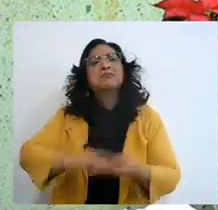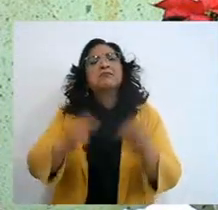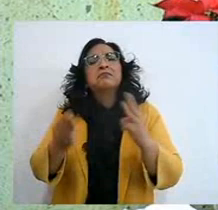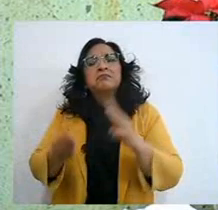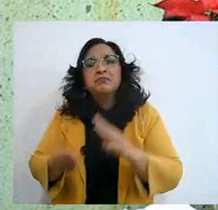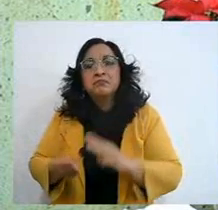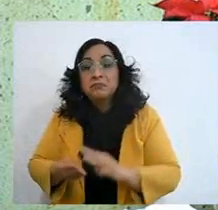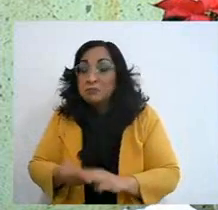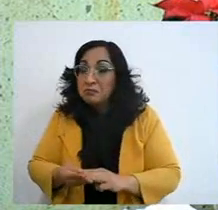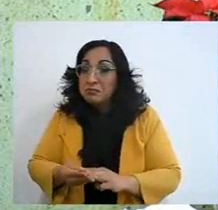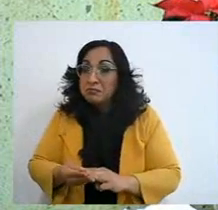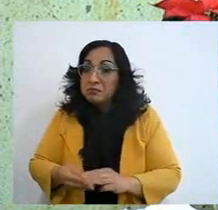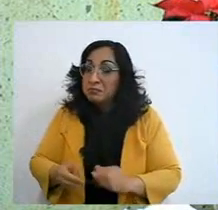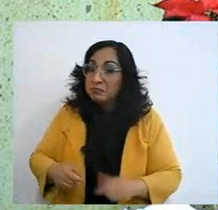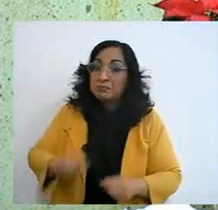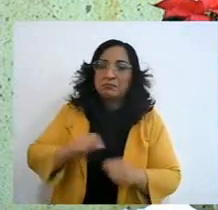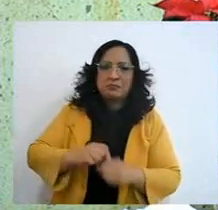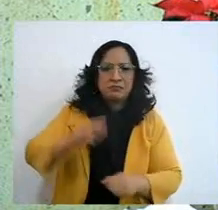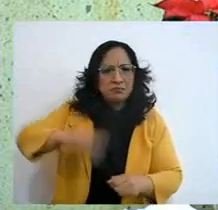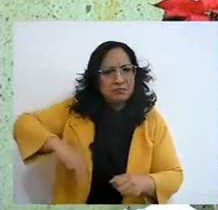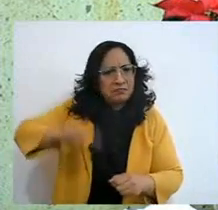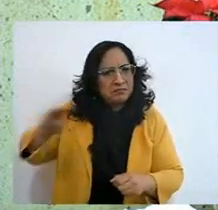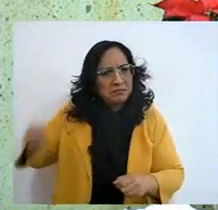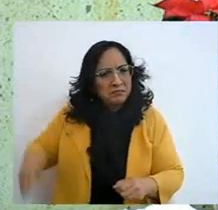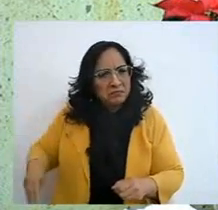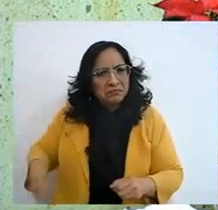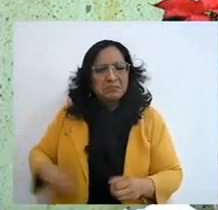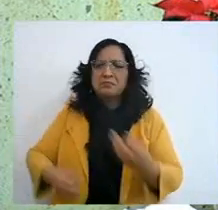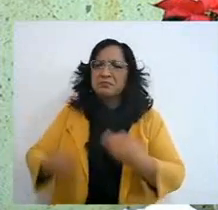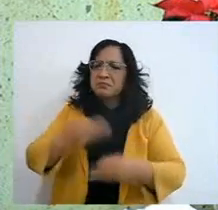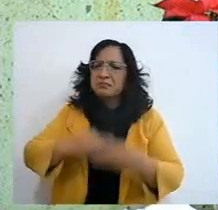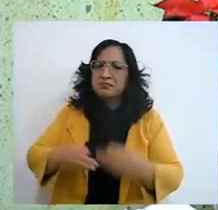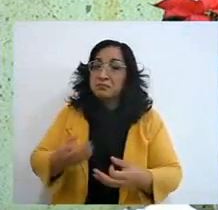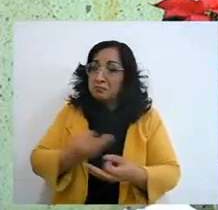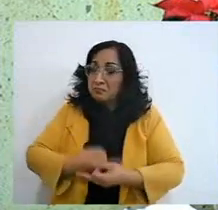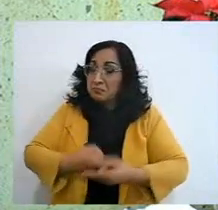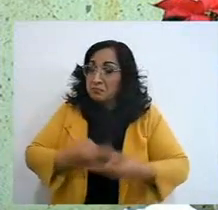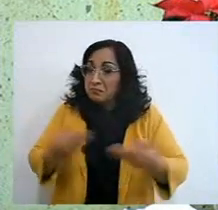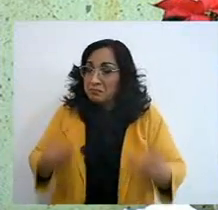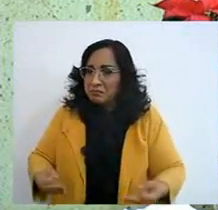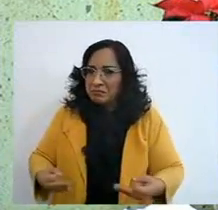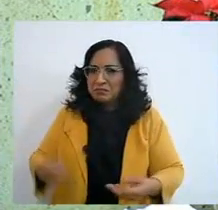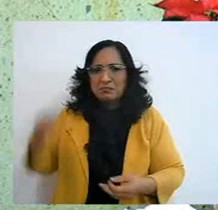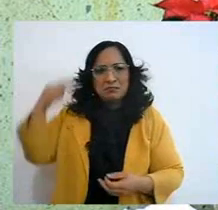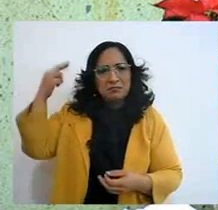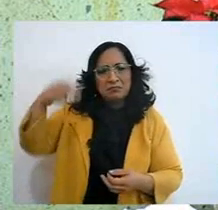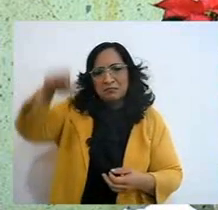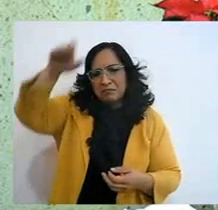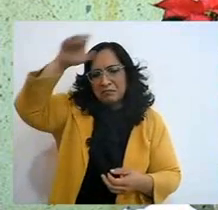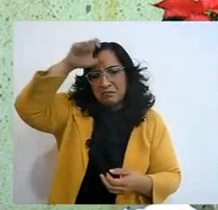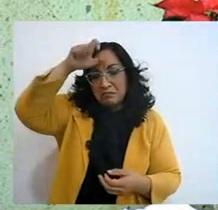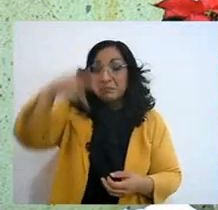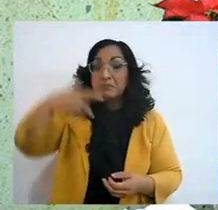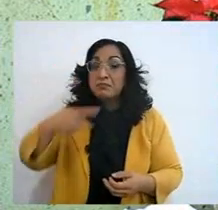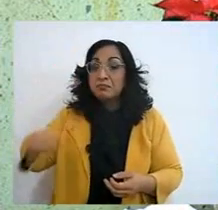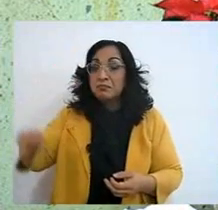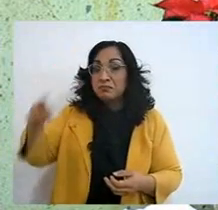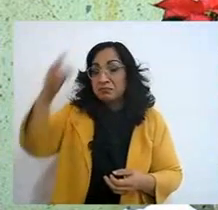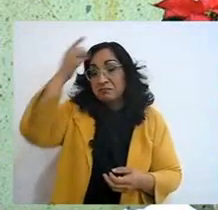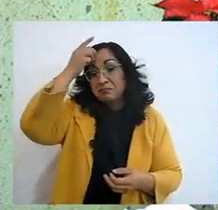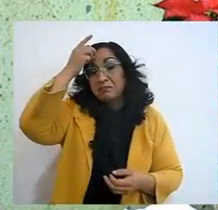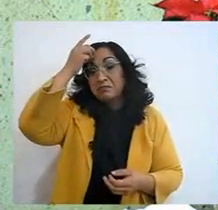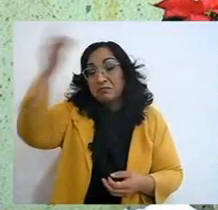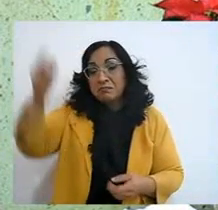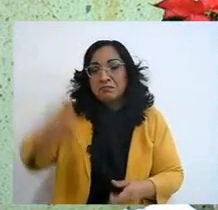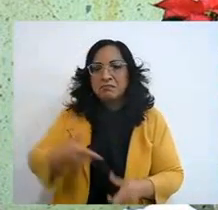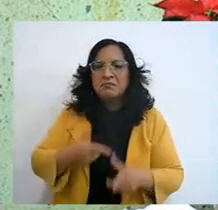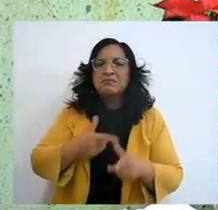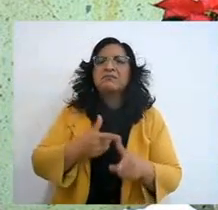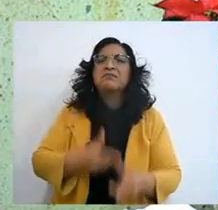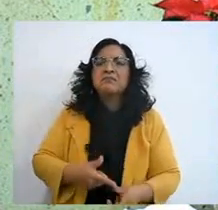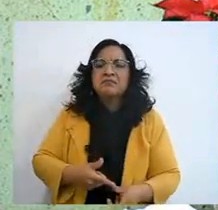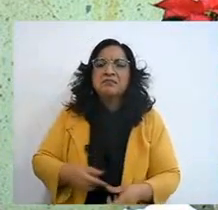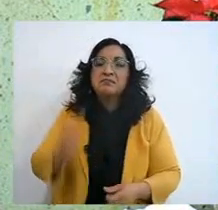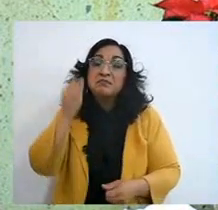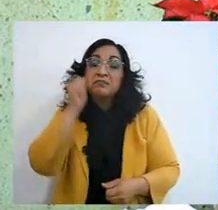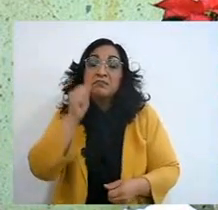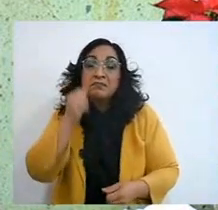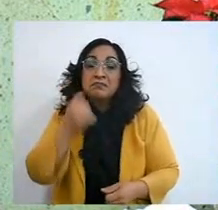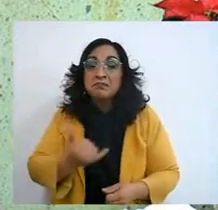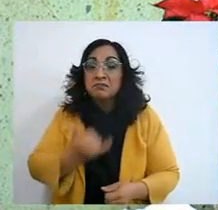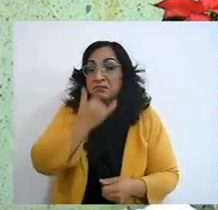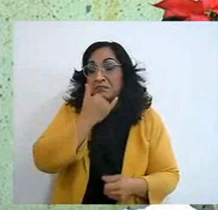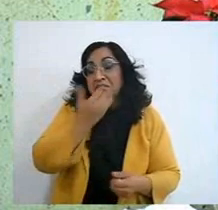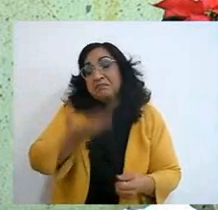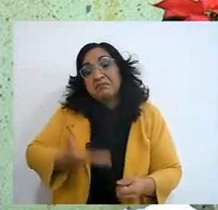while there was chaos in the kingdom, in the kingdom of Egypt, but the Lord always had that mercy with his people;